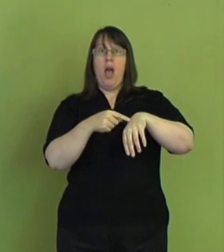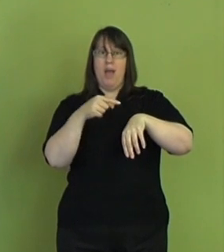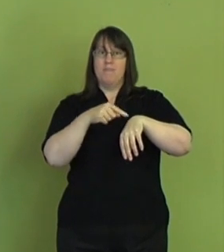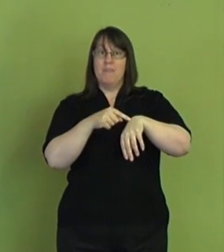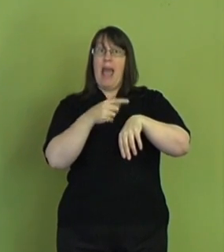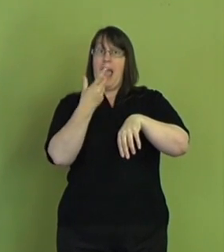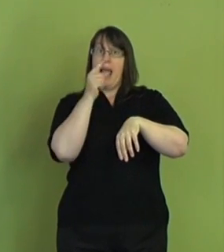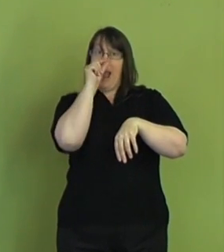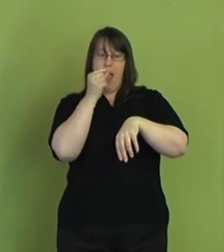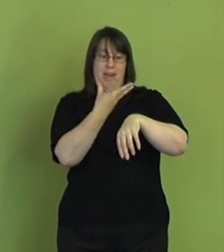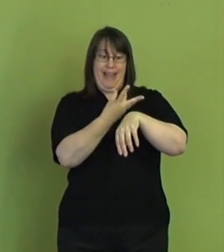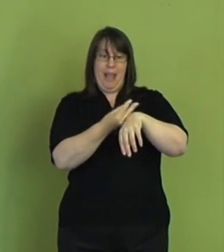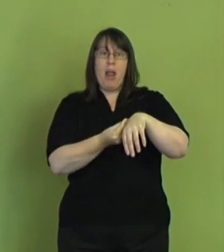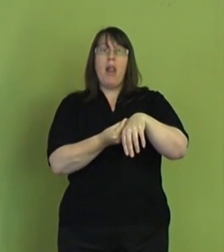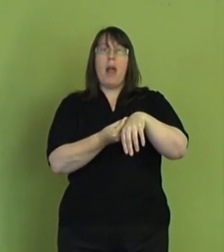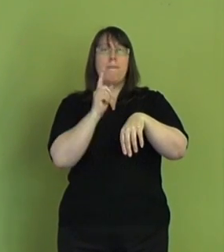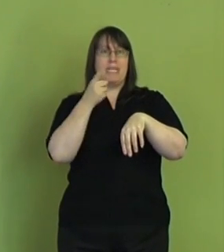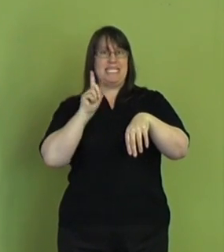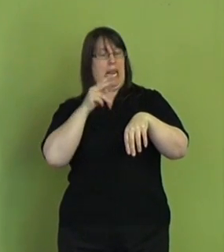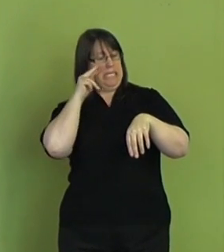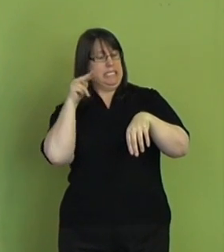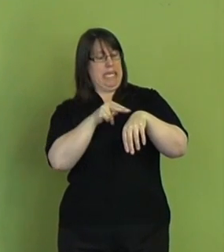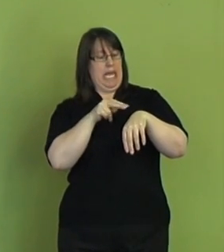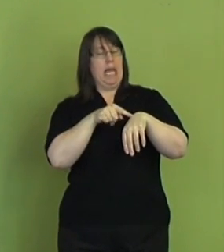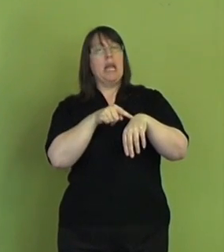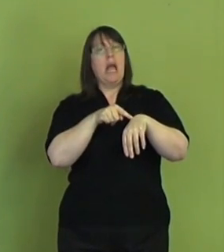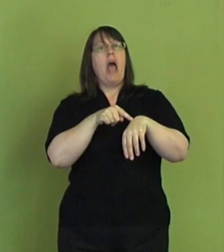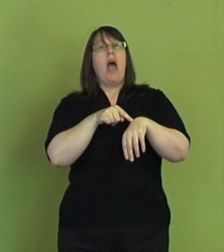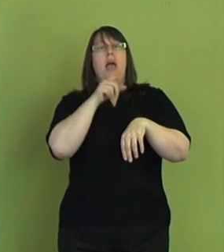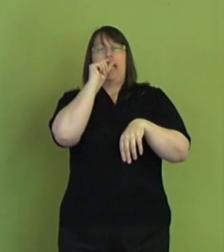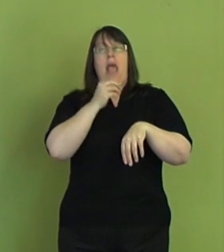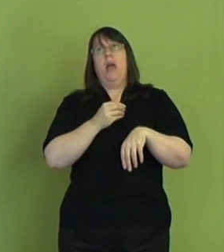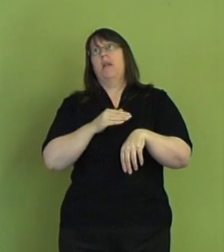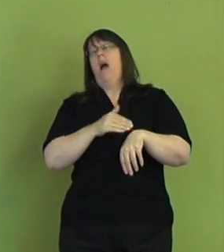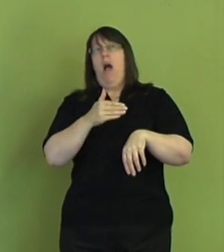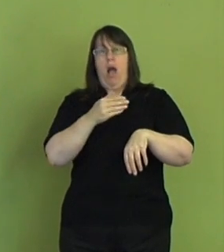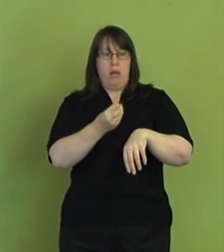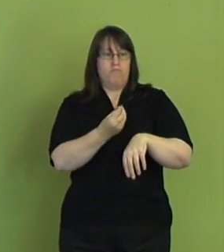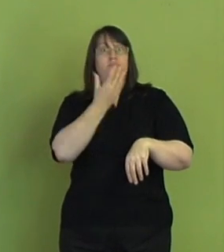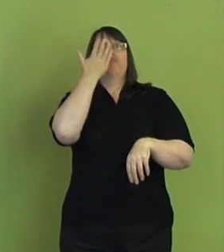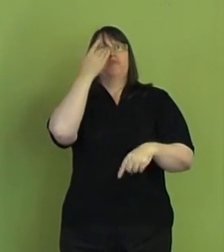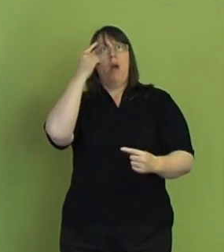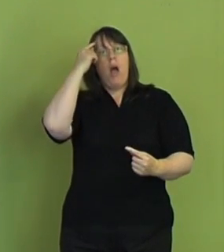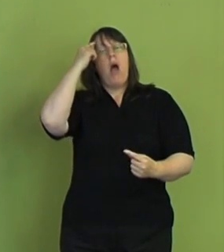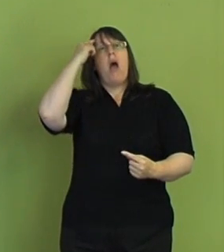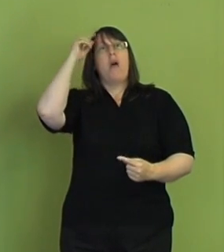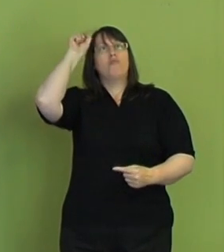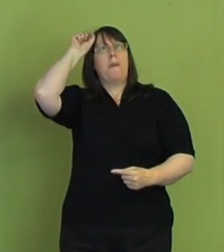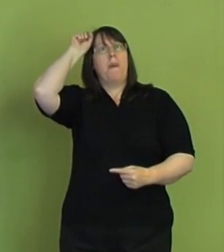Sometimes that scar can be knocked and that knock can result in some additional pain for us.